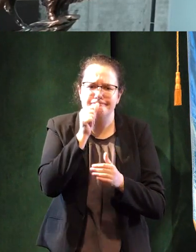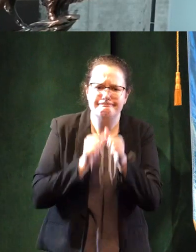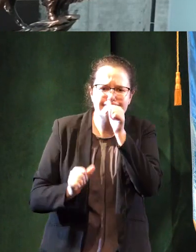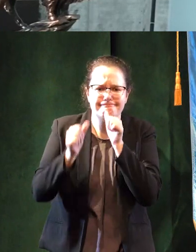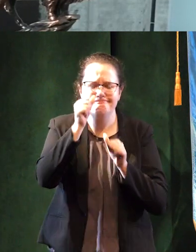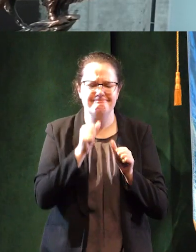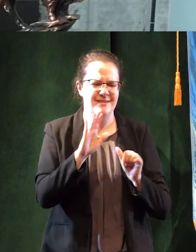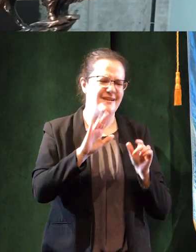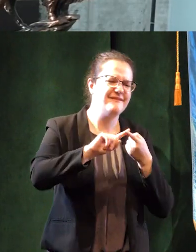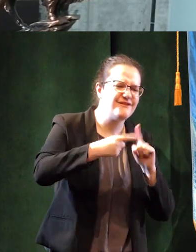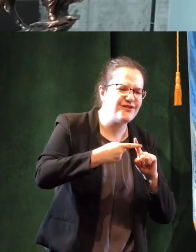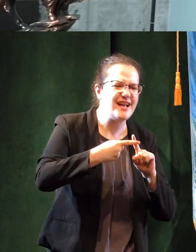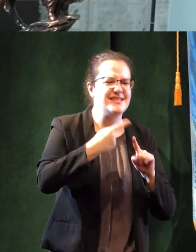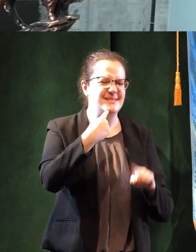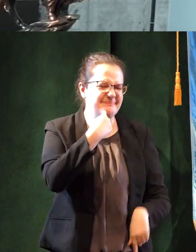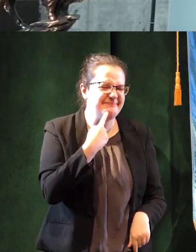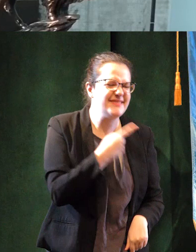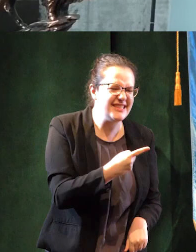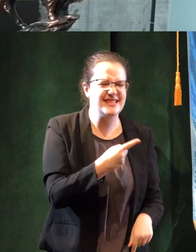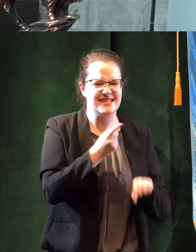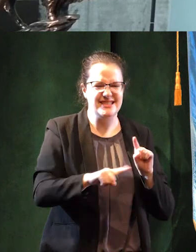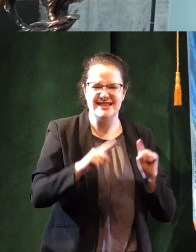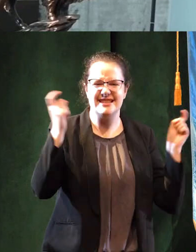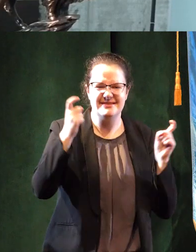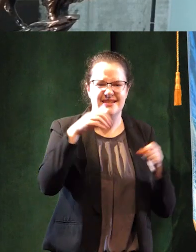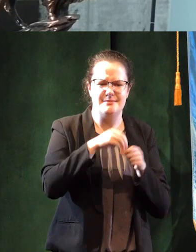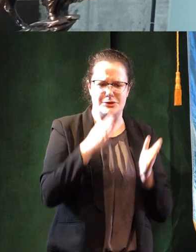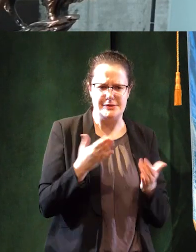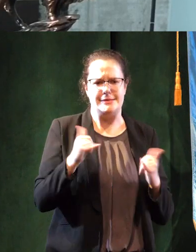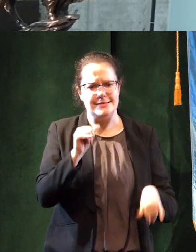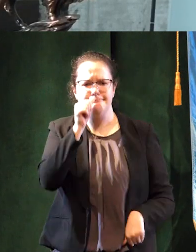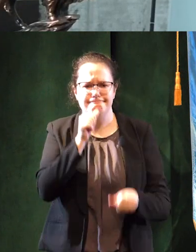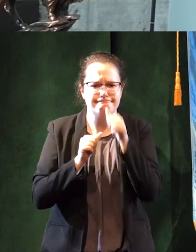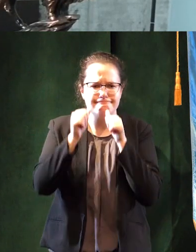friends and the celebration of graduation you endured and it is that